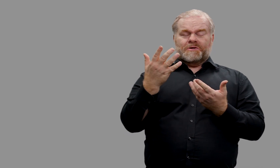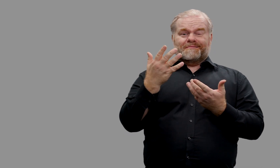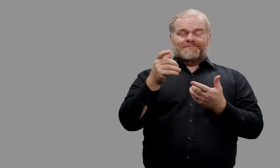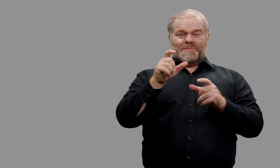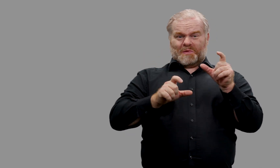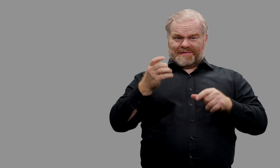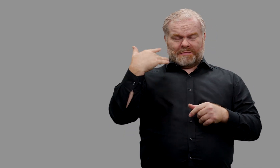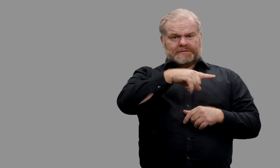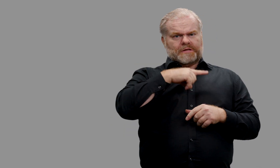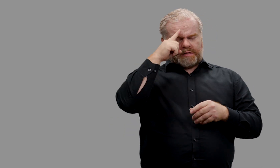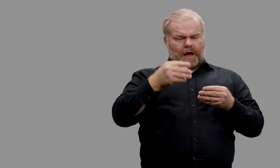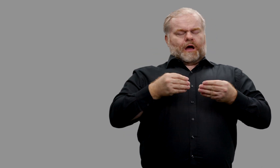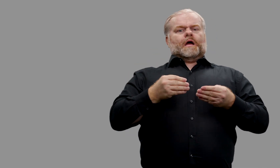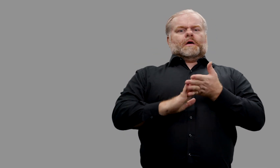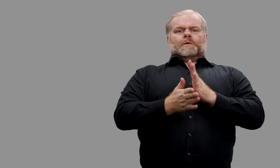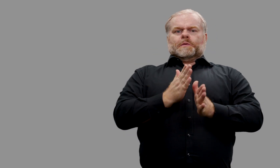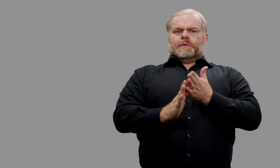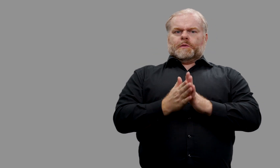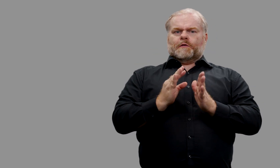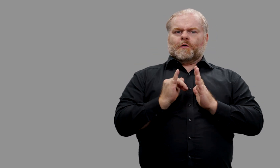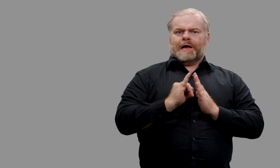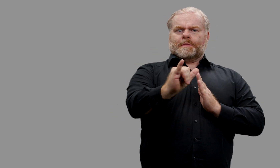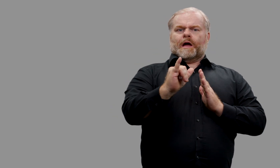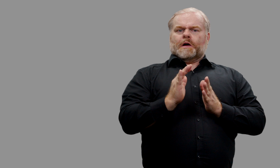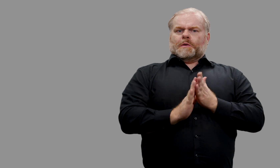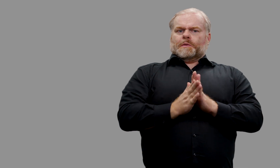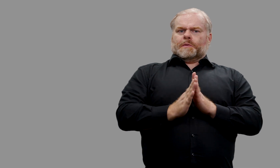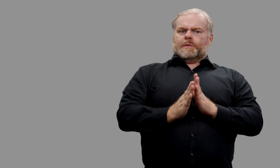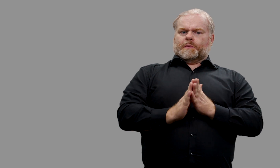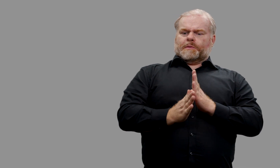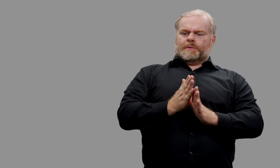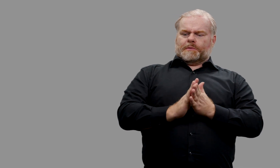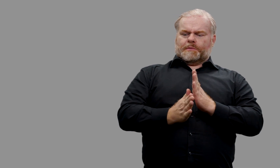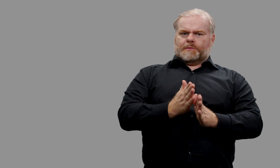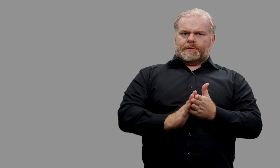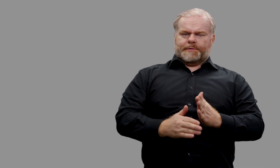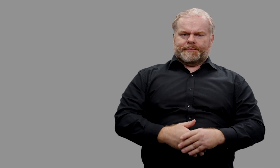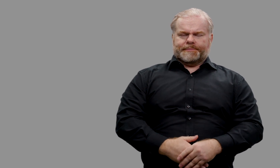and people thought it would last forever.